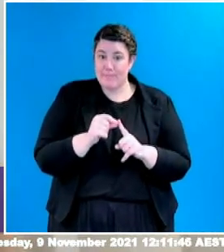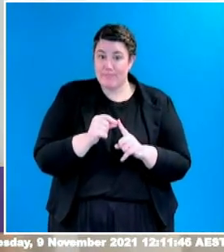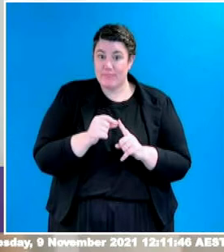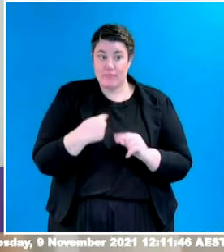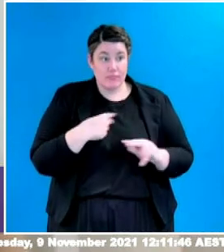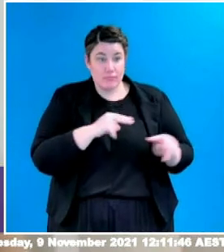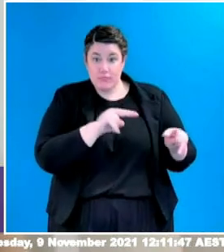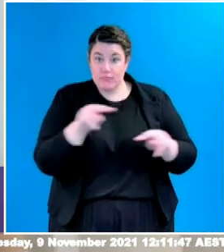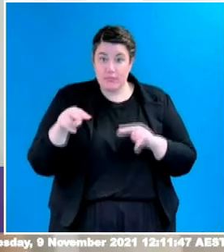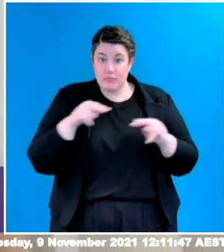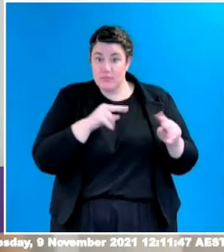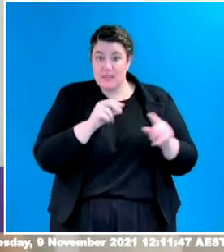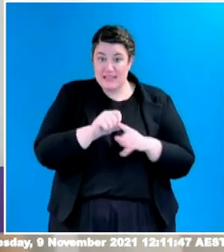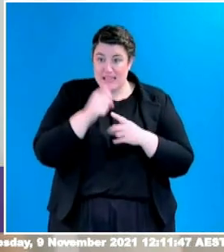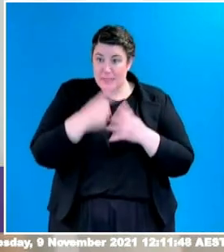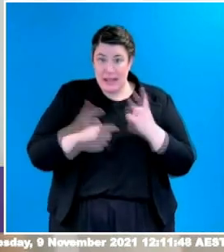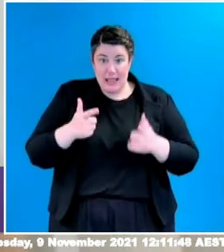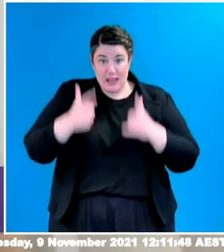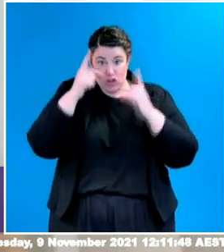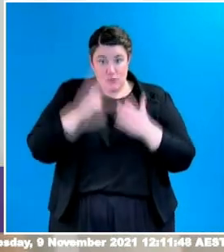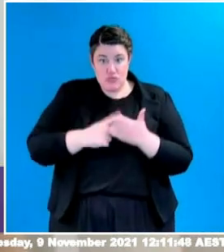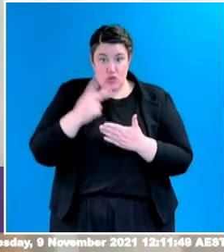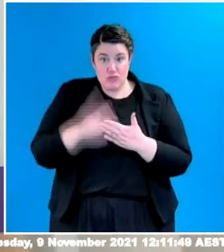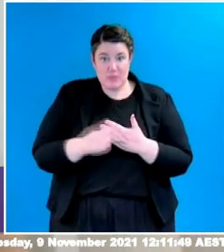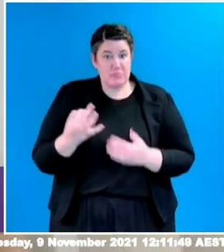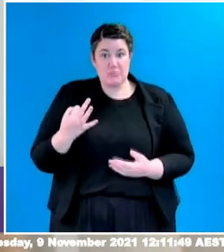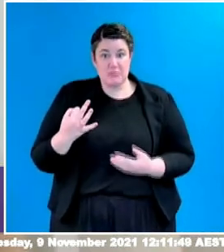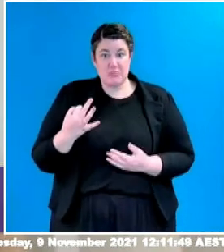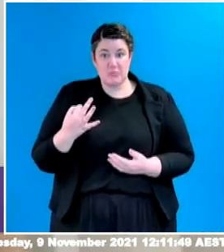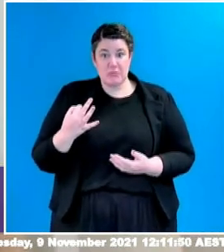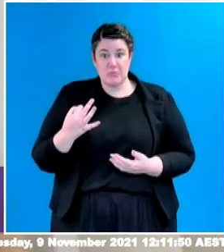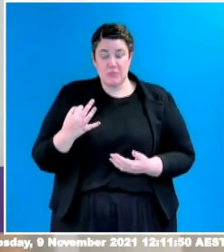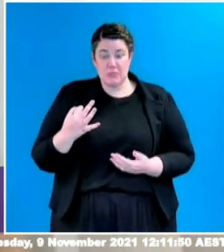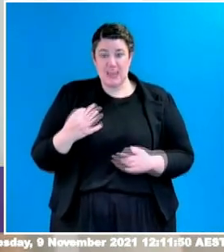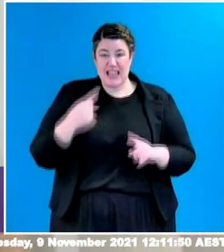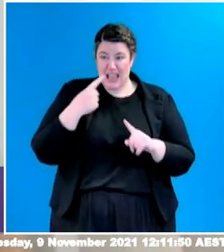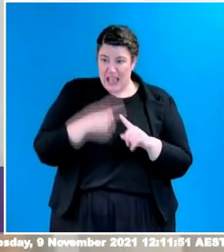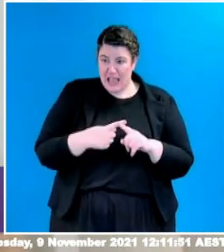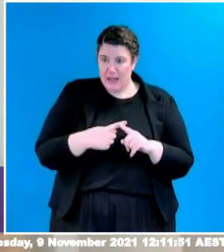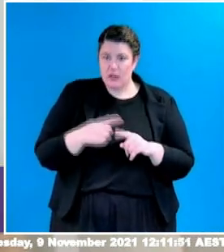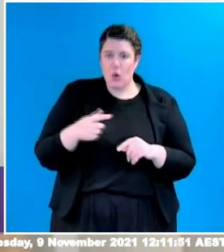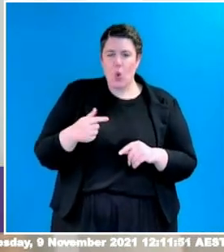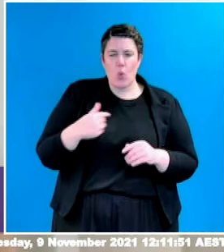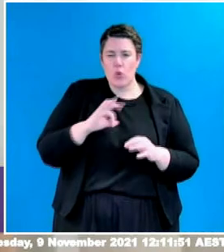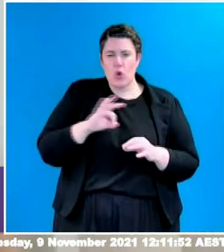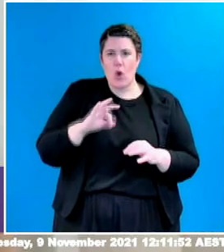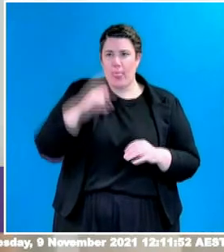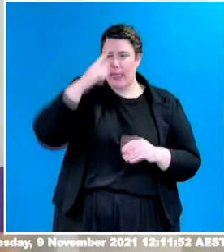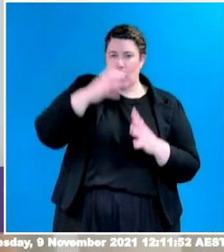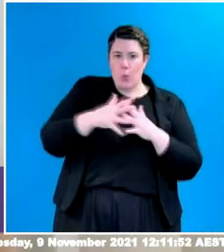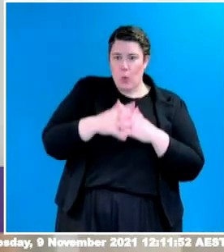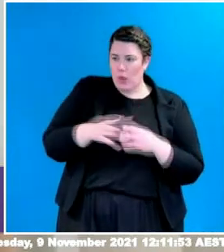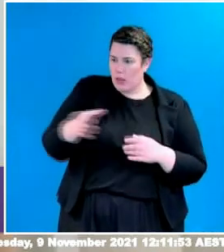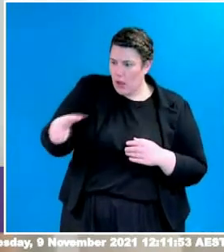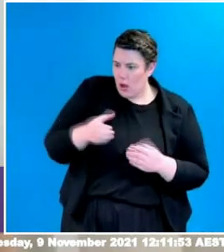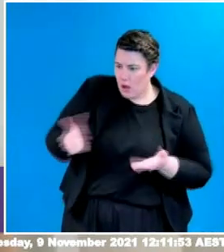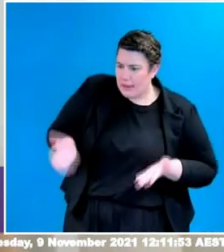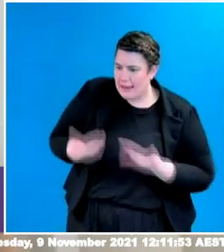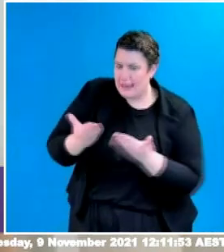leadership programs, but there was also no recognition that disabled people should be targeted or provided with development opportunities.